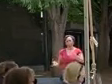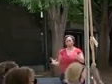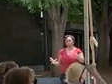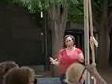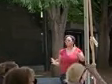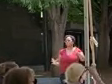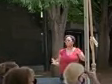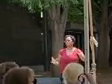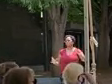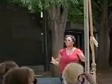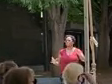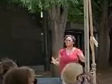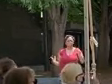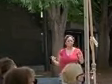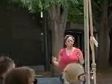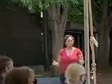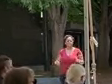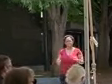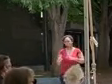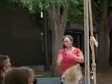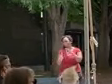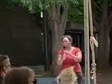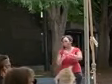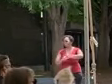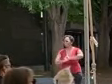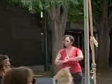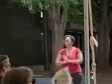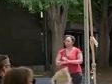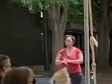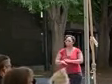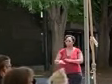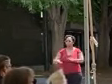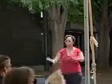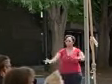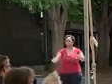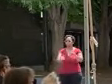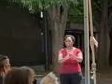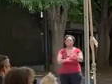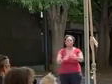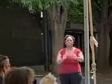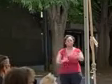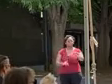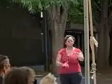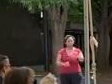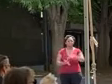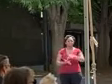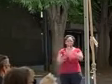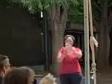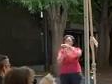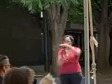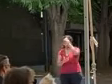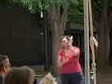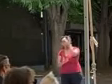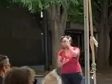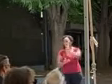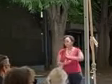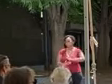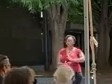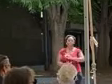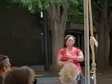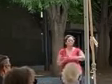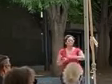The COVID-19 pandemic disproportionately affected people with disabilities particularly Black and Brown folks as well as those living in congregate settings.